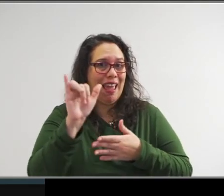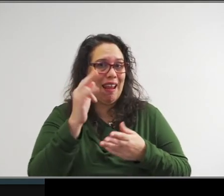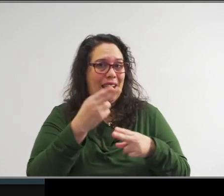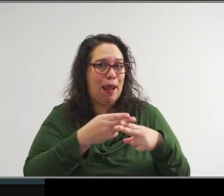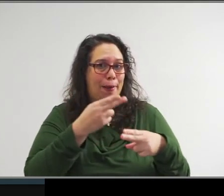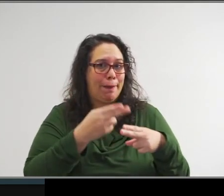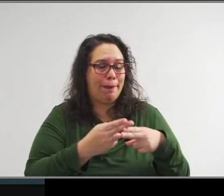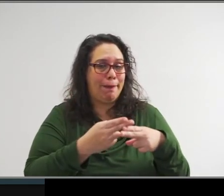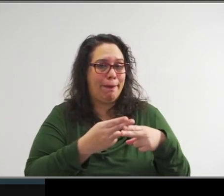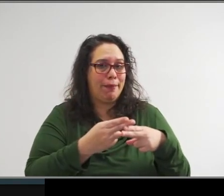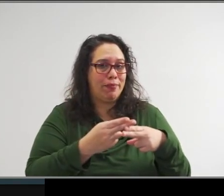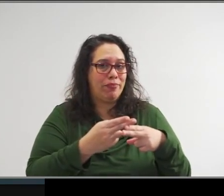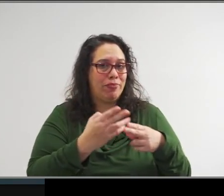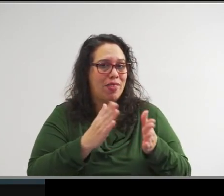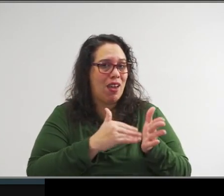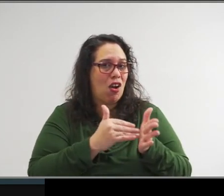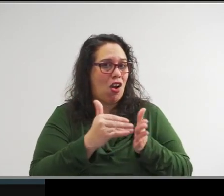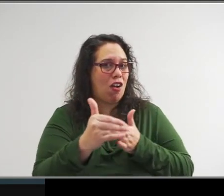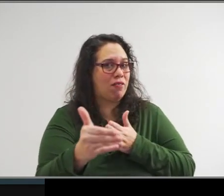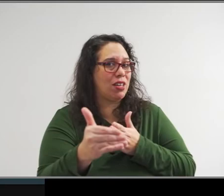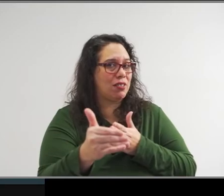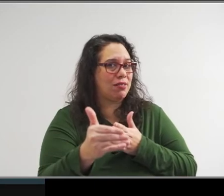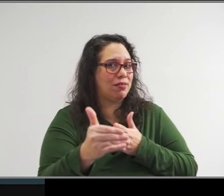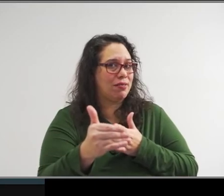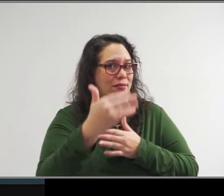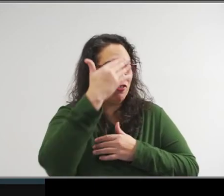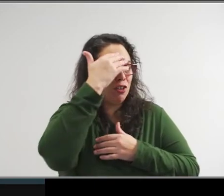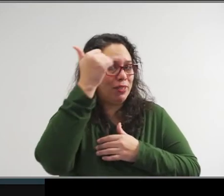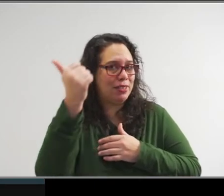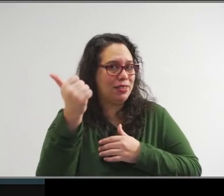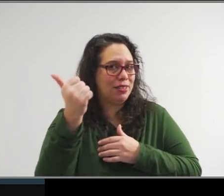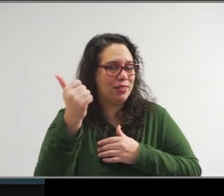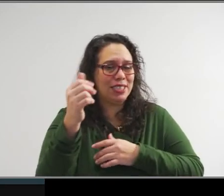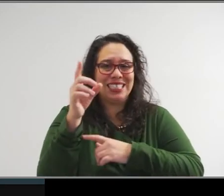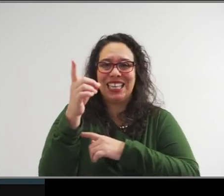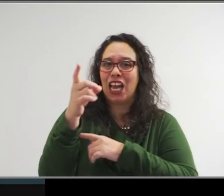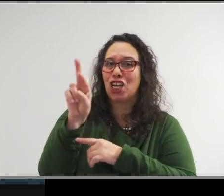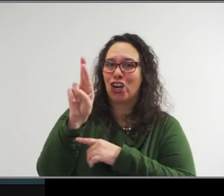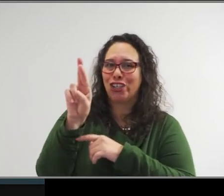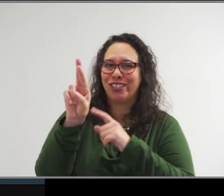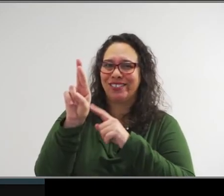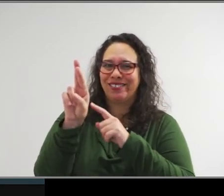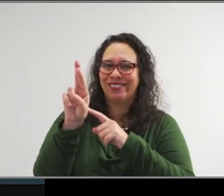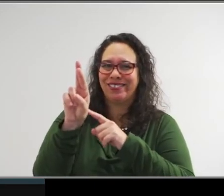that often gets remissed. And that is Dr. Martin Luther King